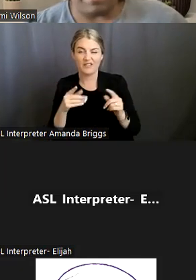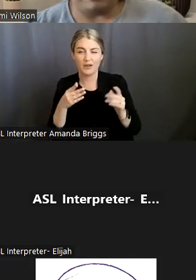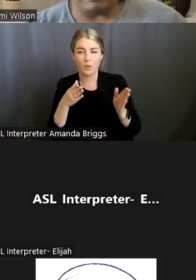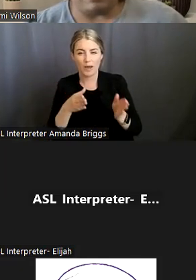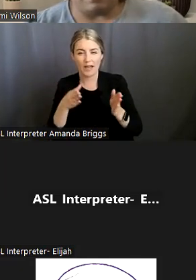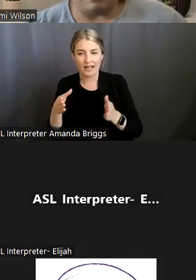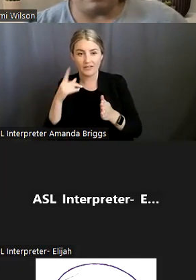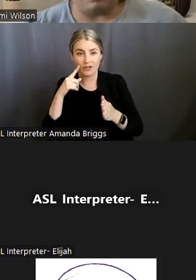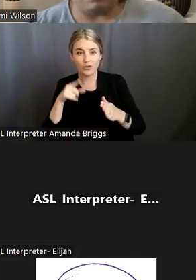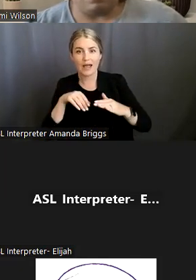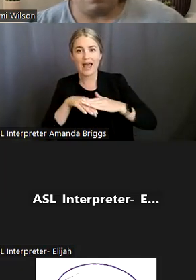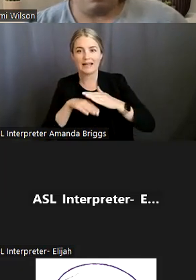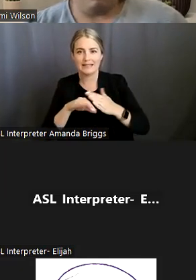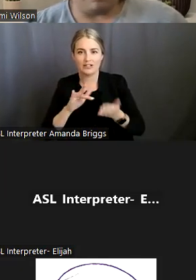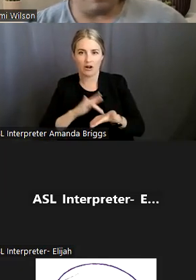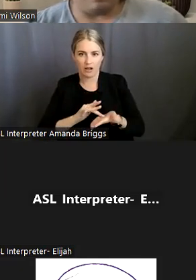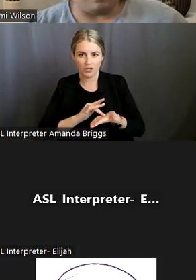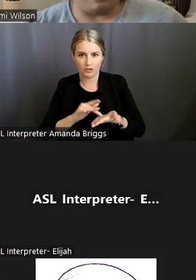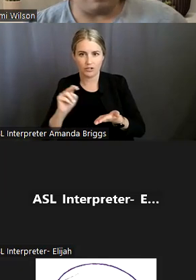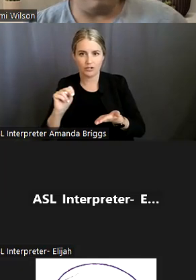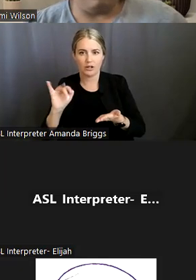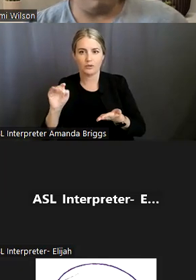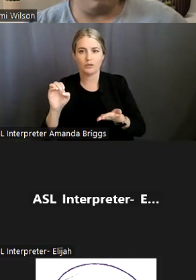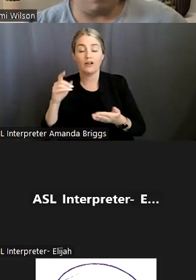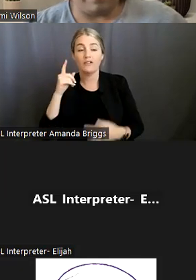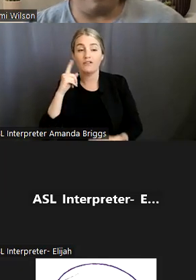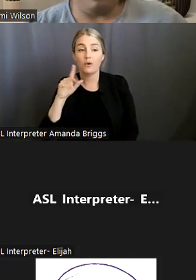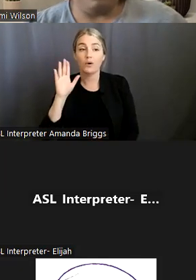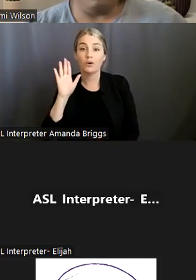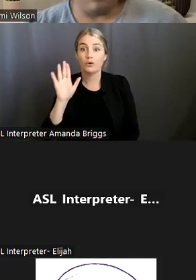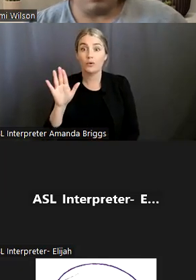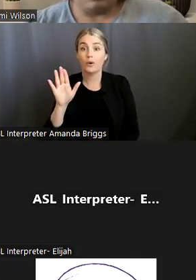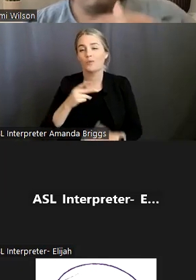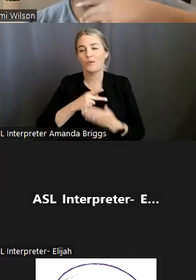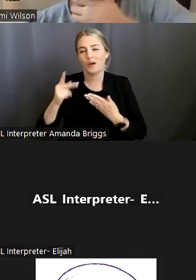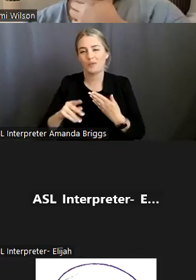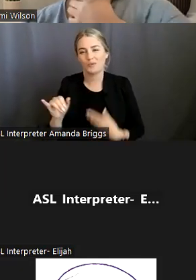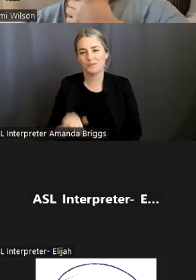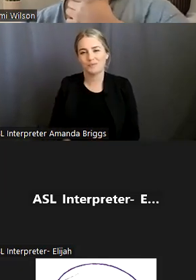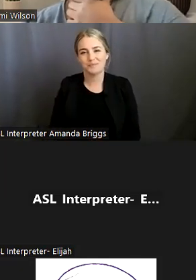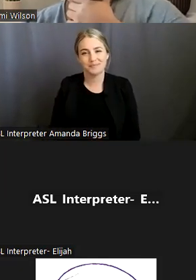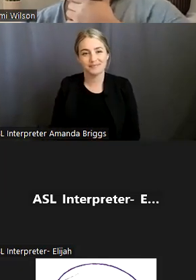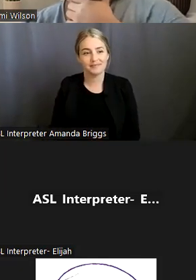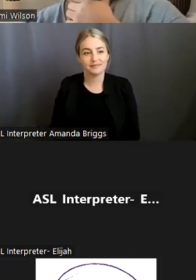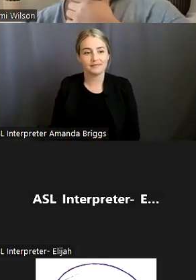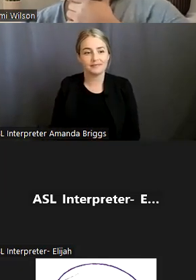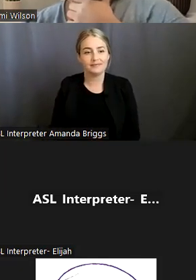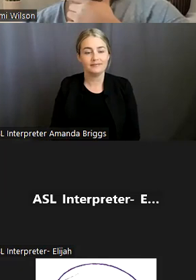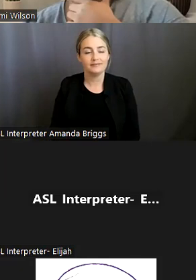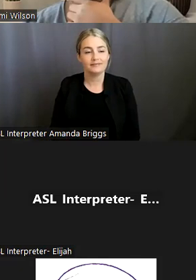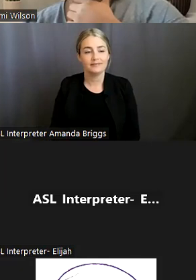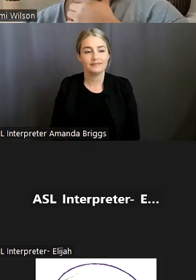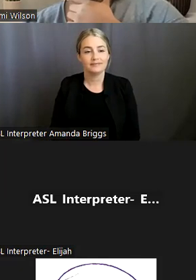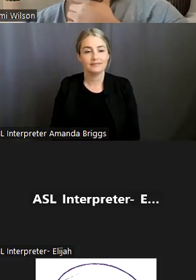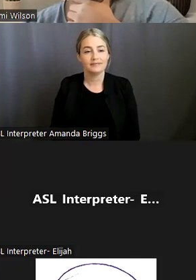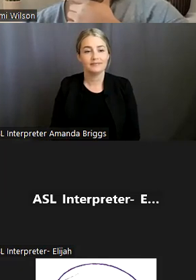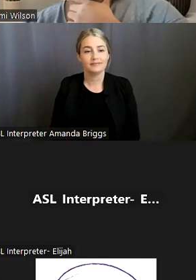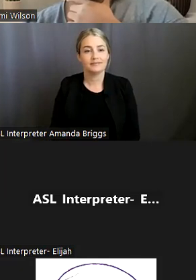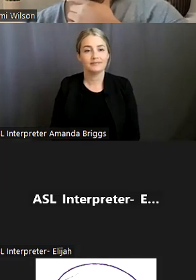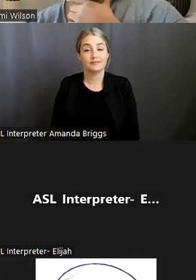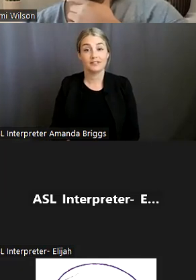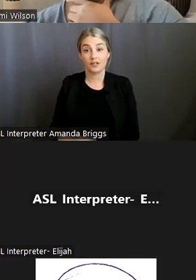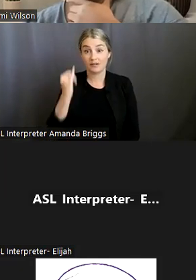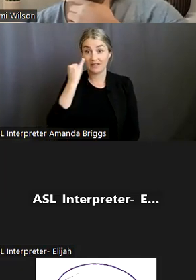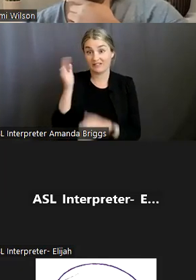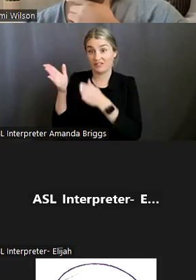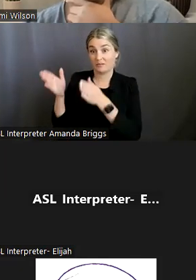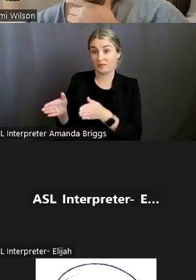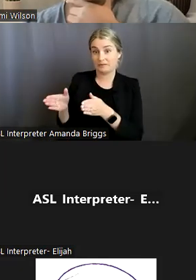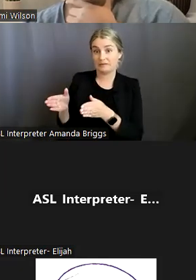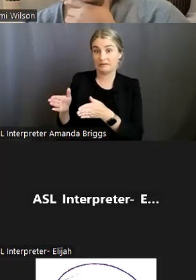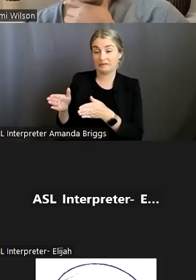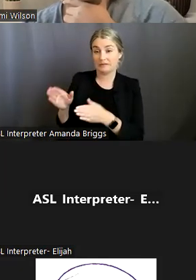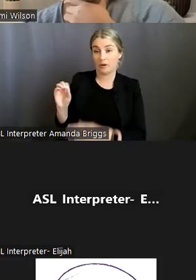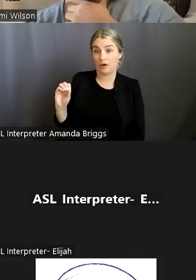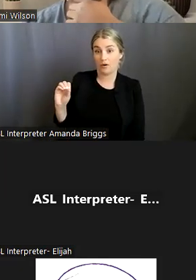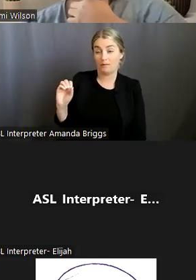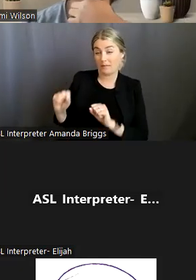Naloxone for your program. So when thinking about responding to a potential overdose,